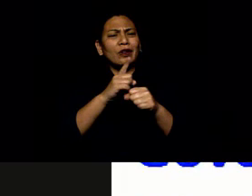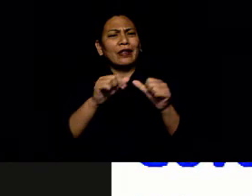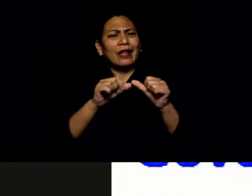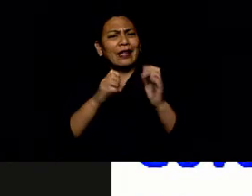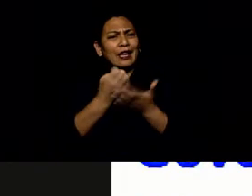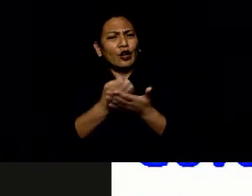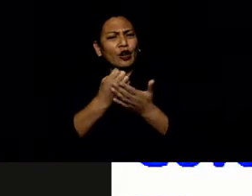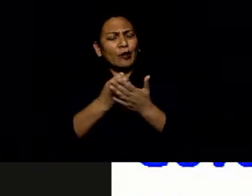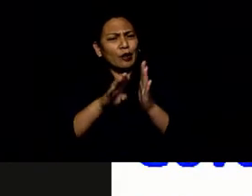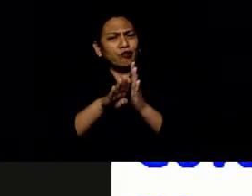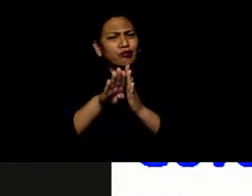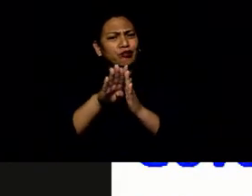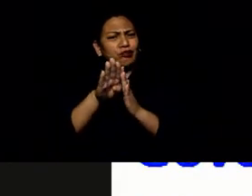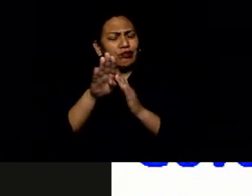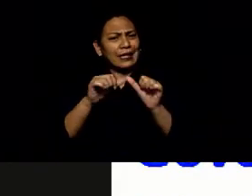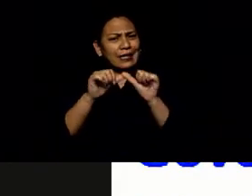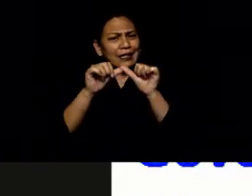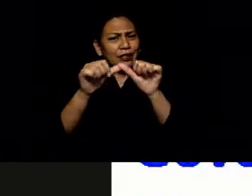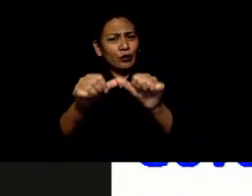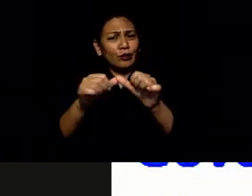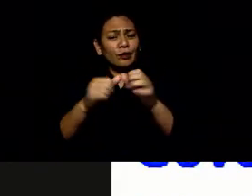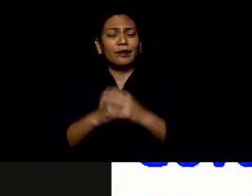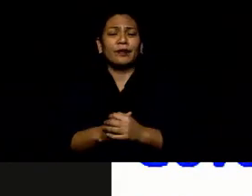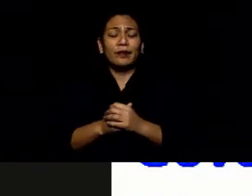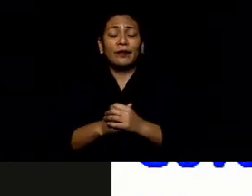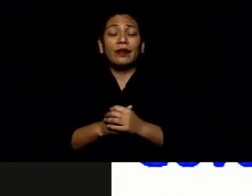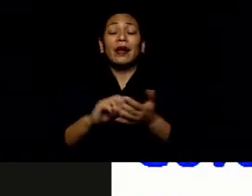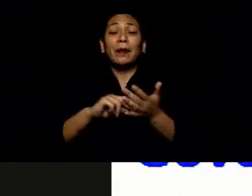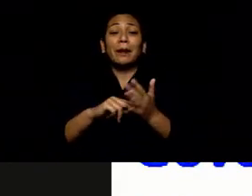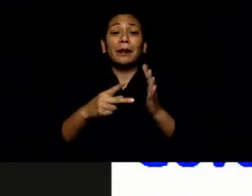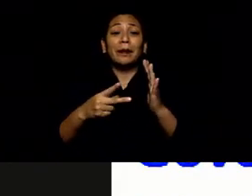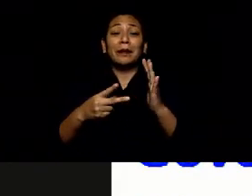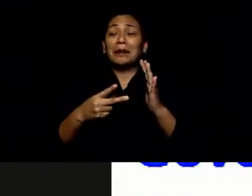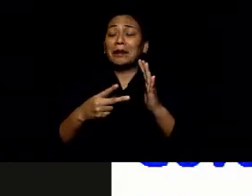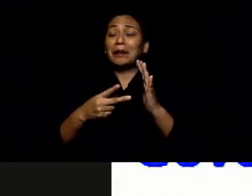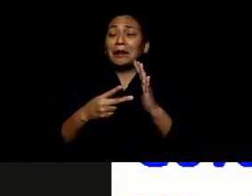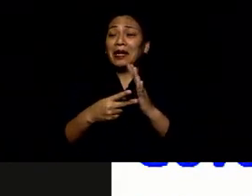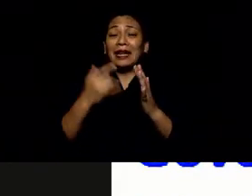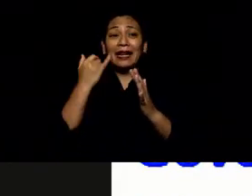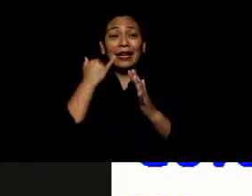And with that, it would mean that there'd be jobs, tax, revenues,